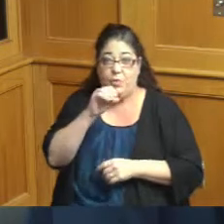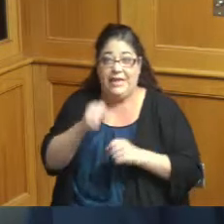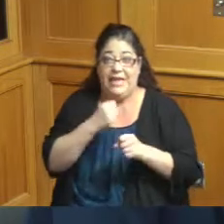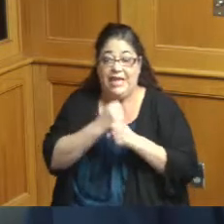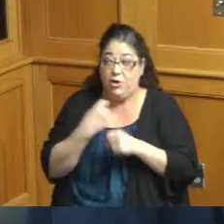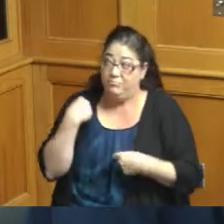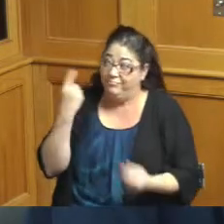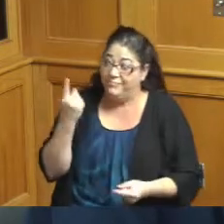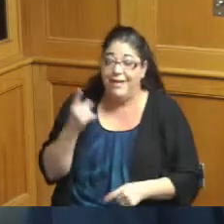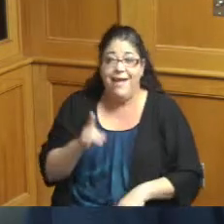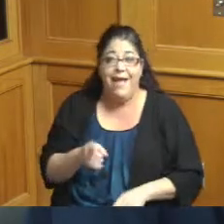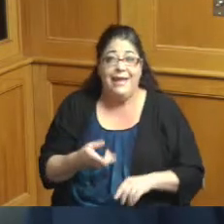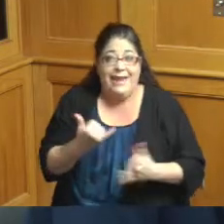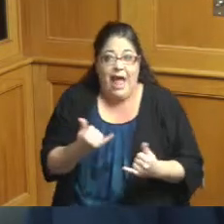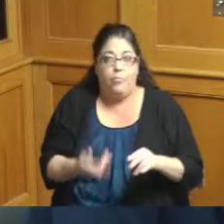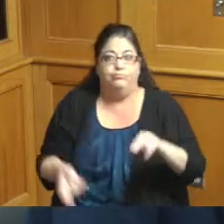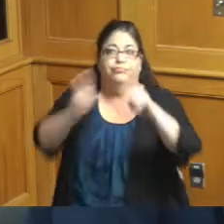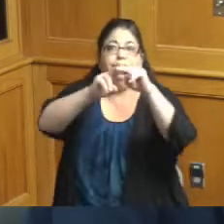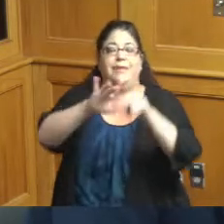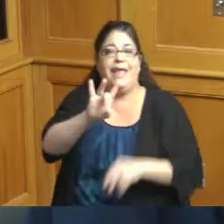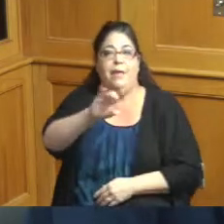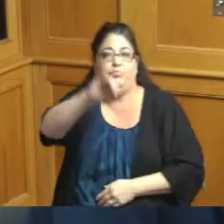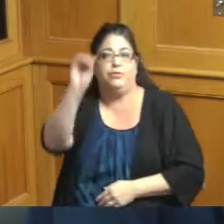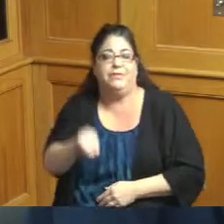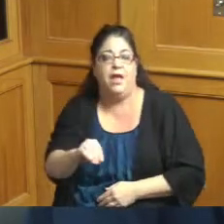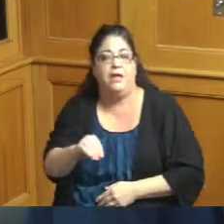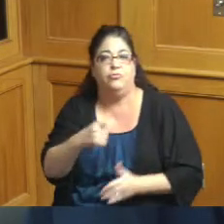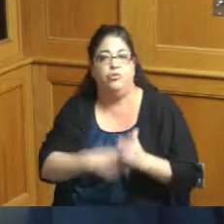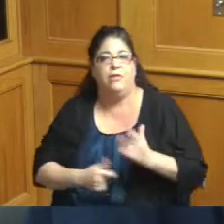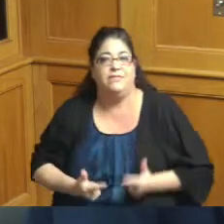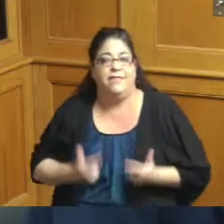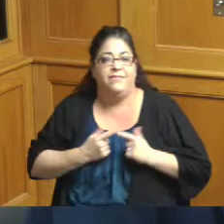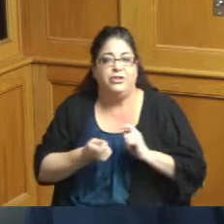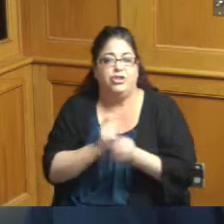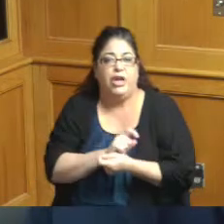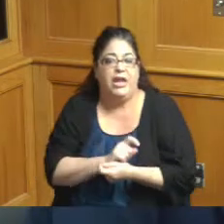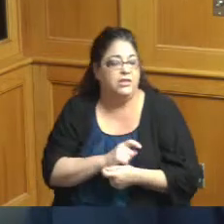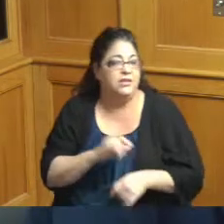eight percent that means that even with the raises that you graciously gave last year our employees